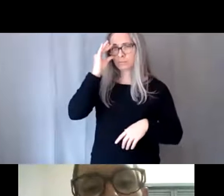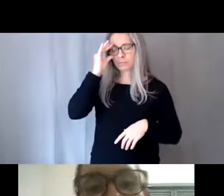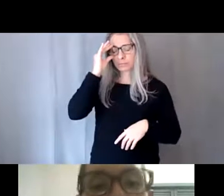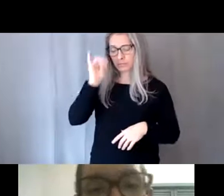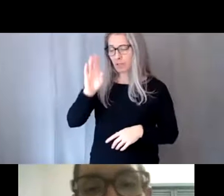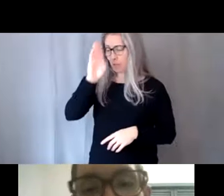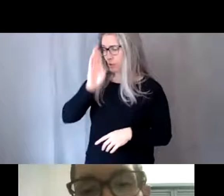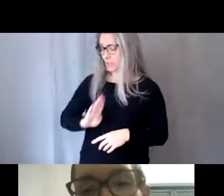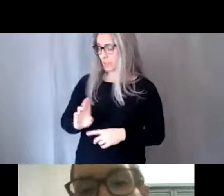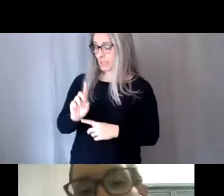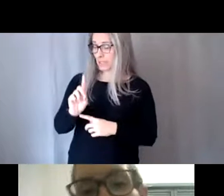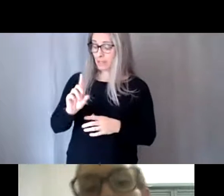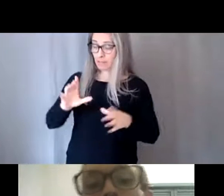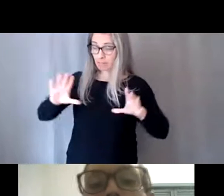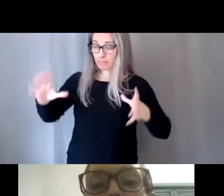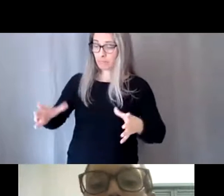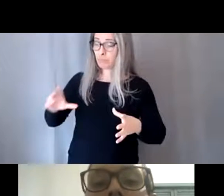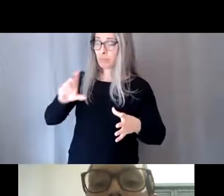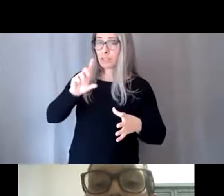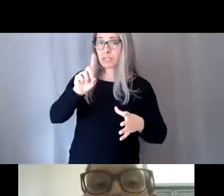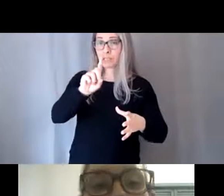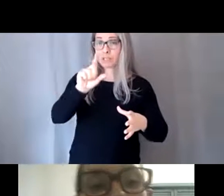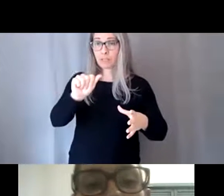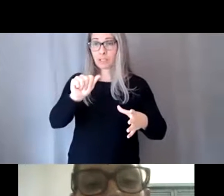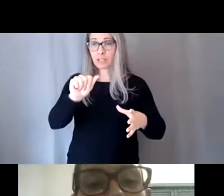currently is a broad space of social technical